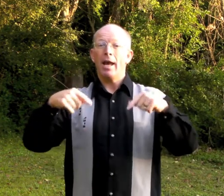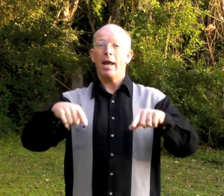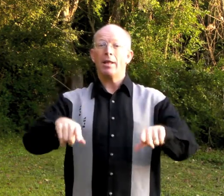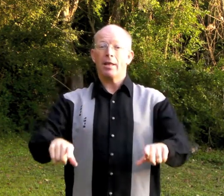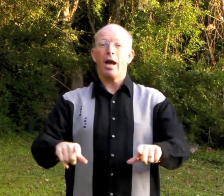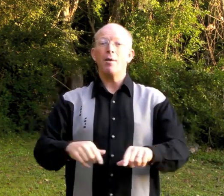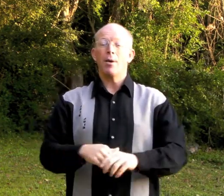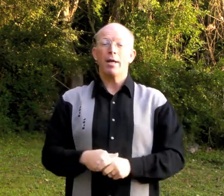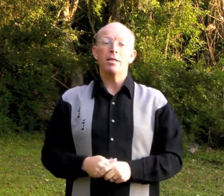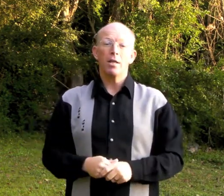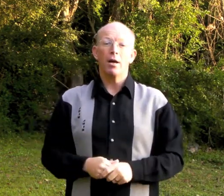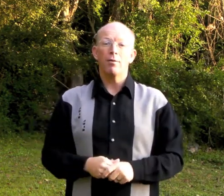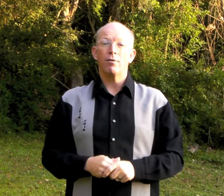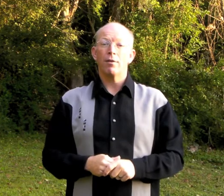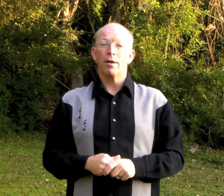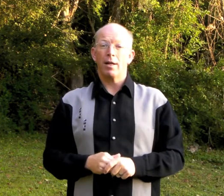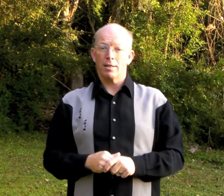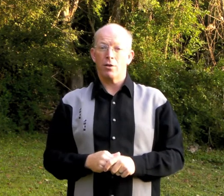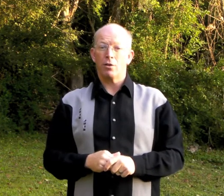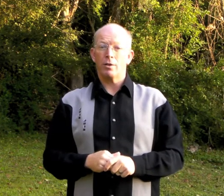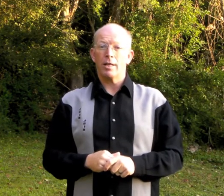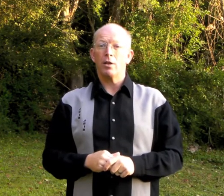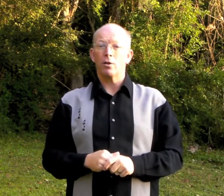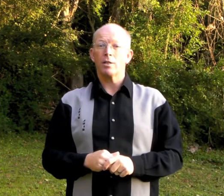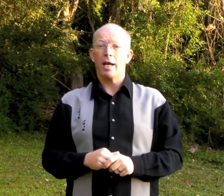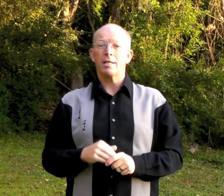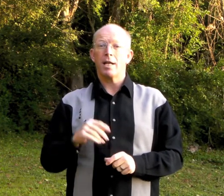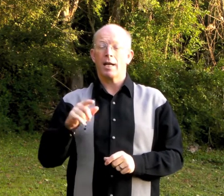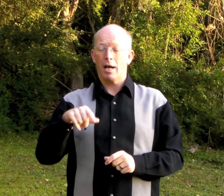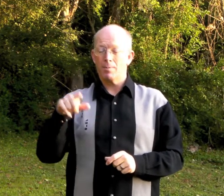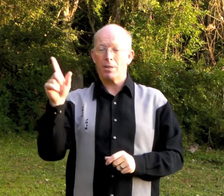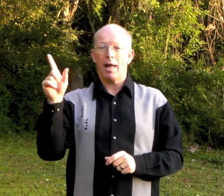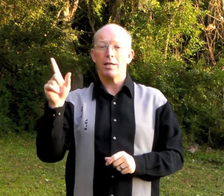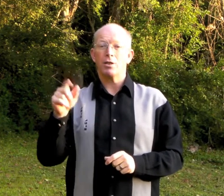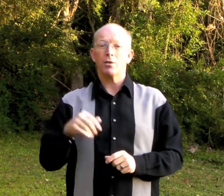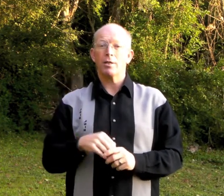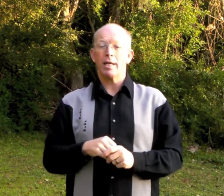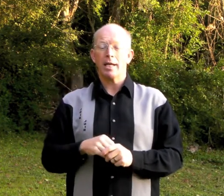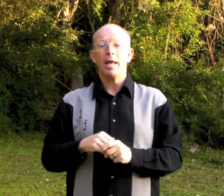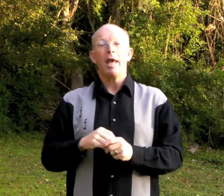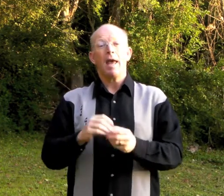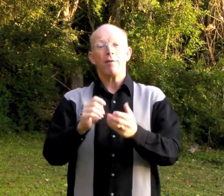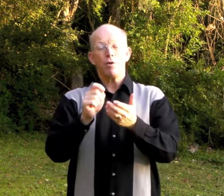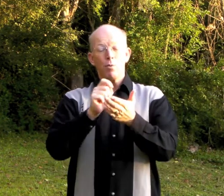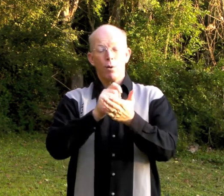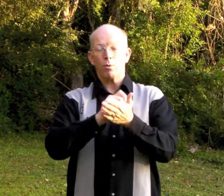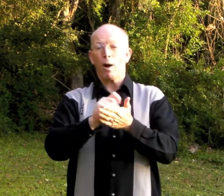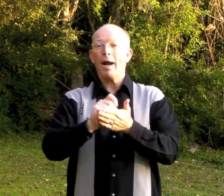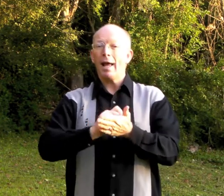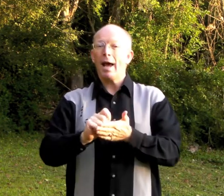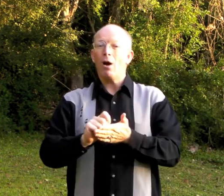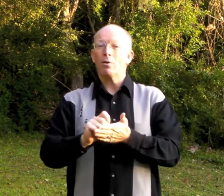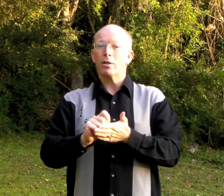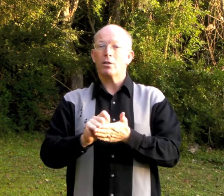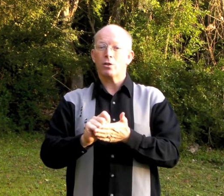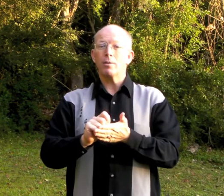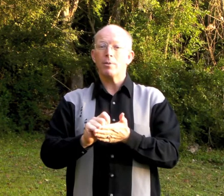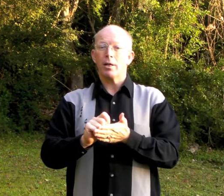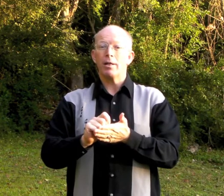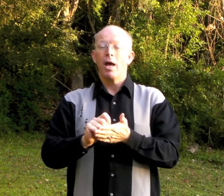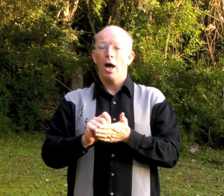in the comments of lesson 13, LearnSigns.com/13, if you will write out the description